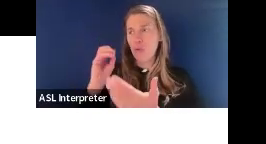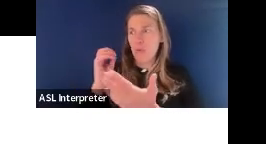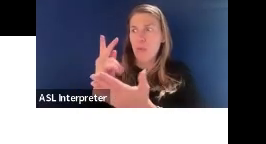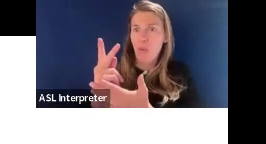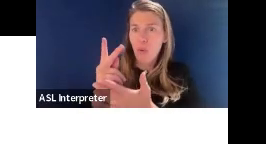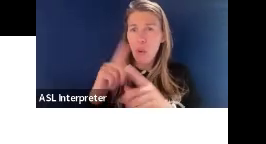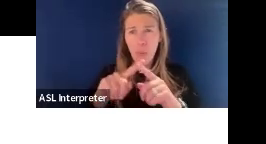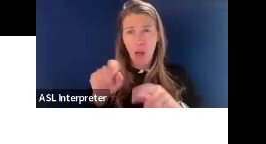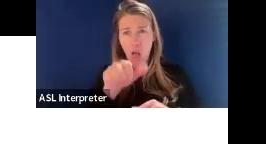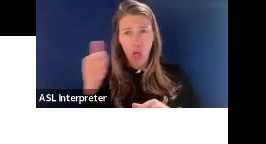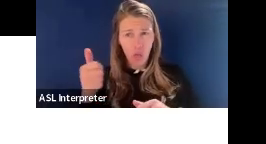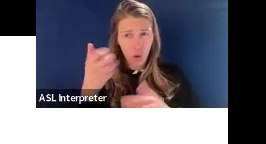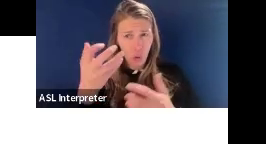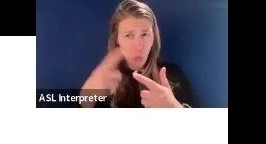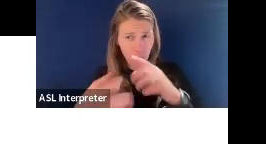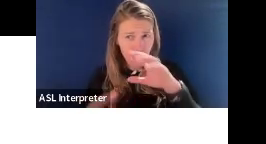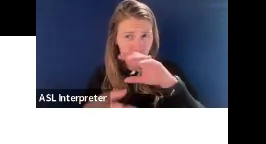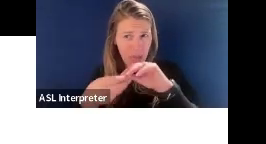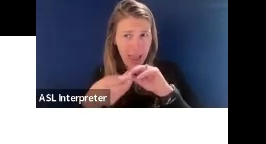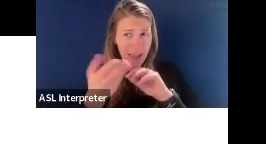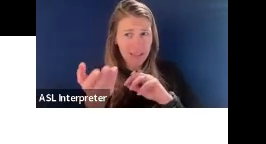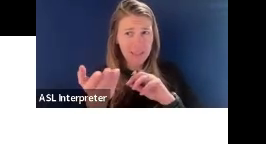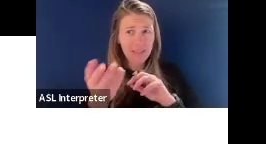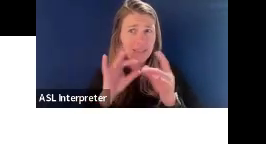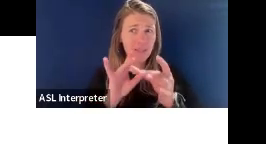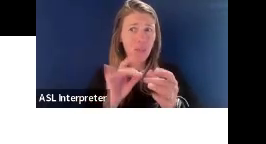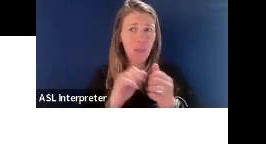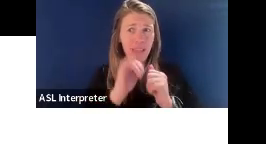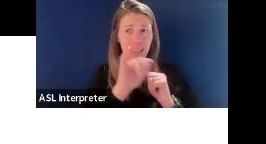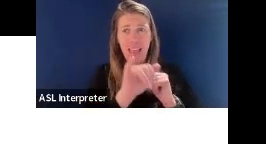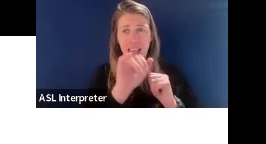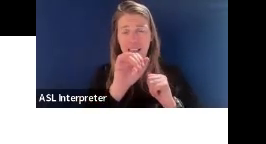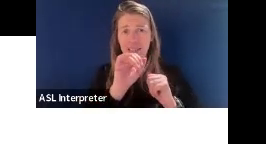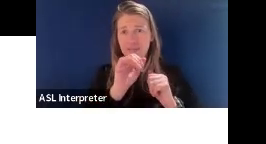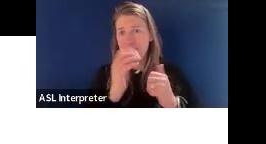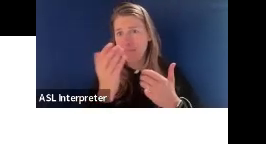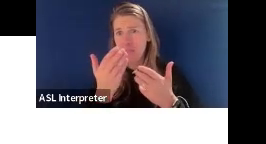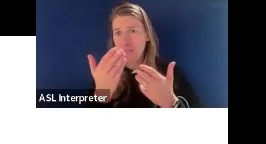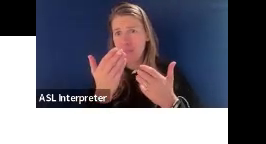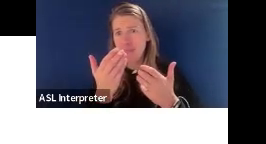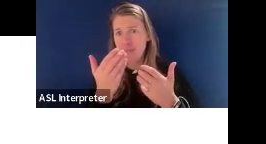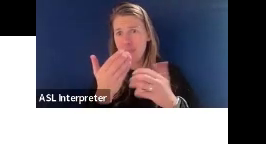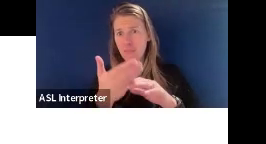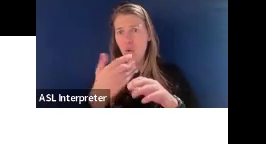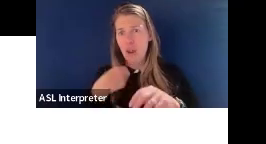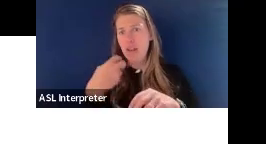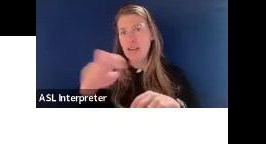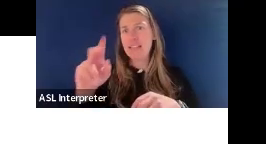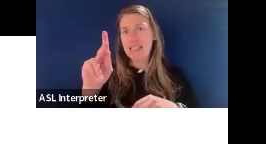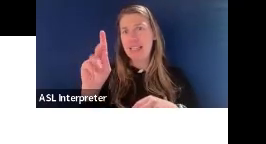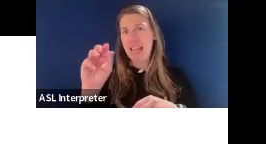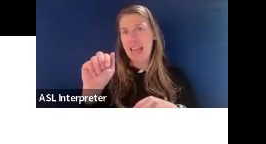But is there anything else you'd like to add regarding that Elian, before I throw it to to cadets? Yeah.